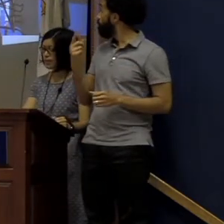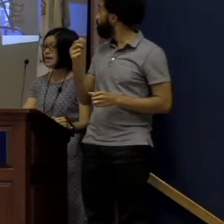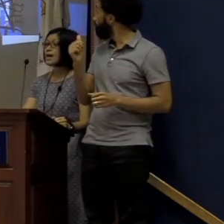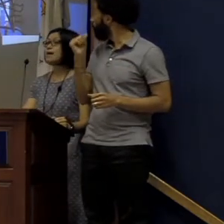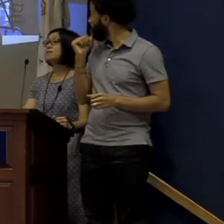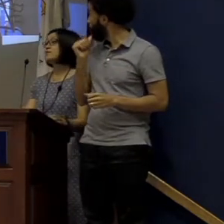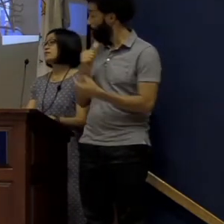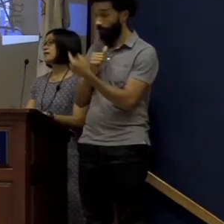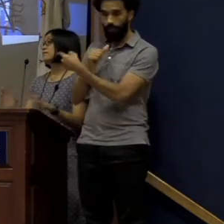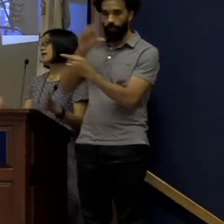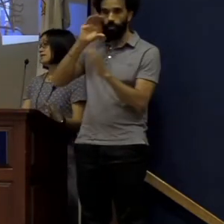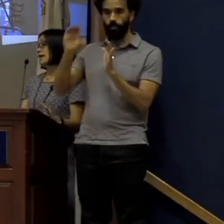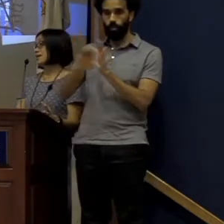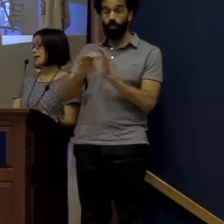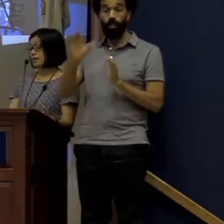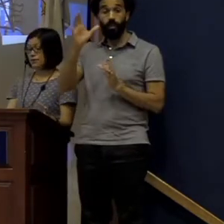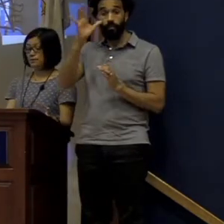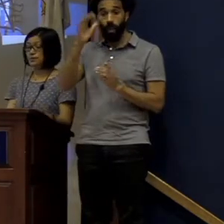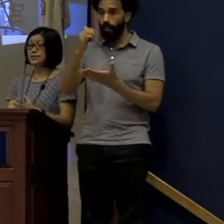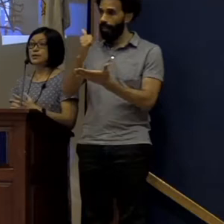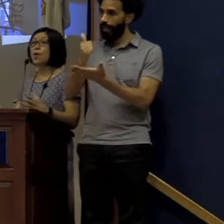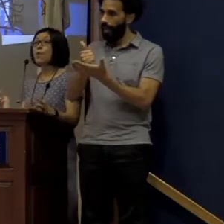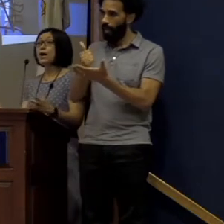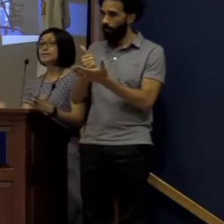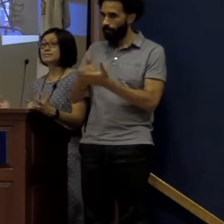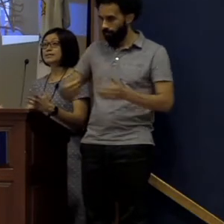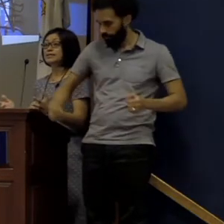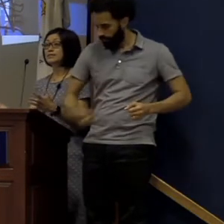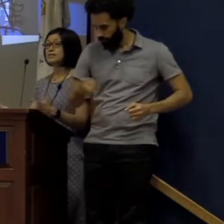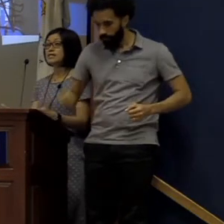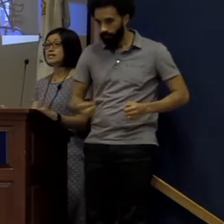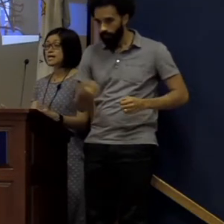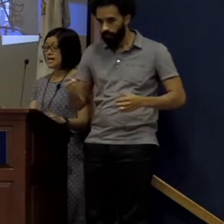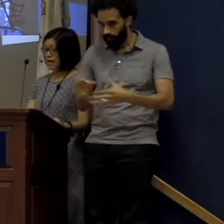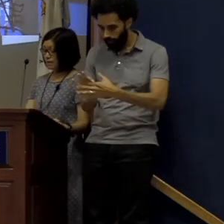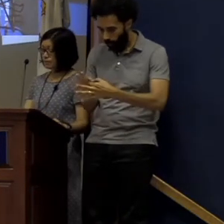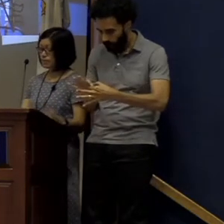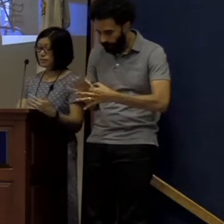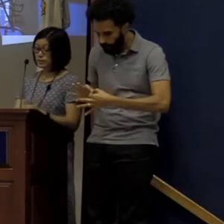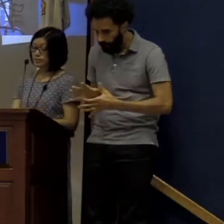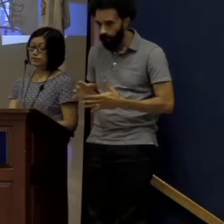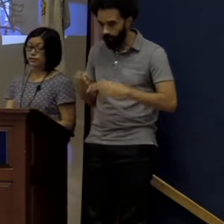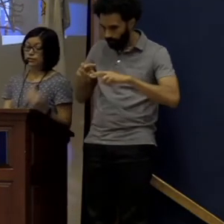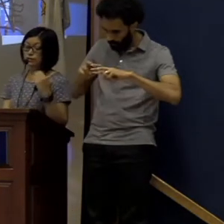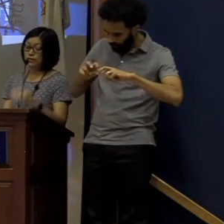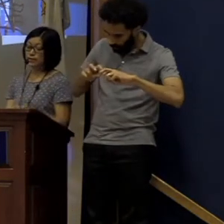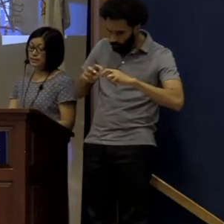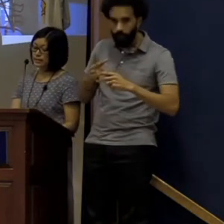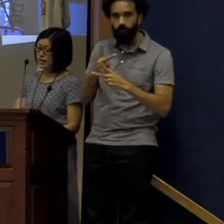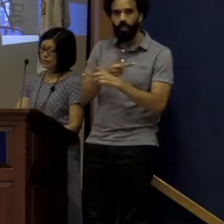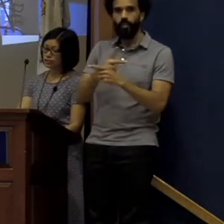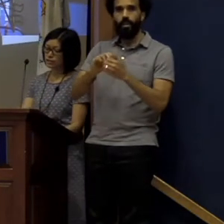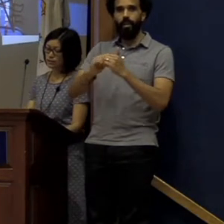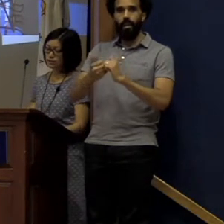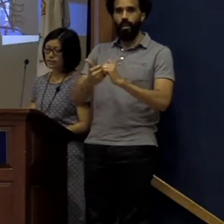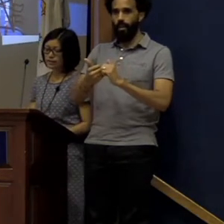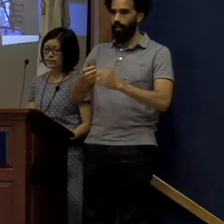Helps her to take apart the hand crank at home to see what other bits that they will need And so they'll be still be functional when it is attached to the leaver